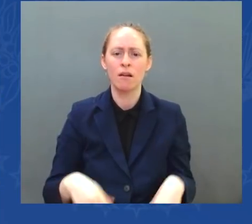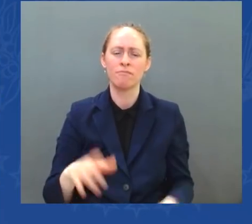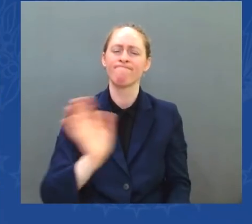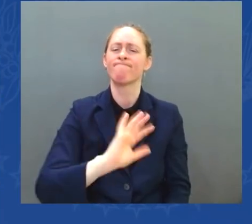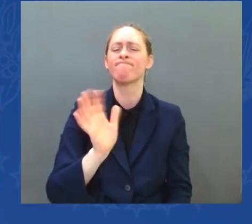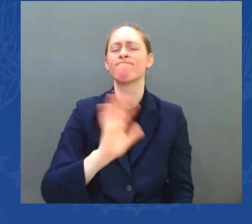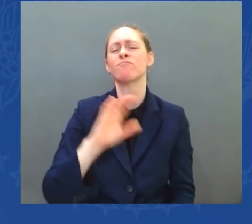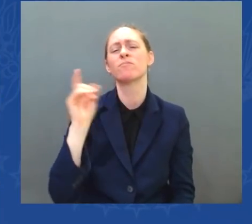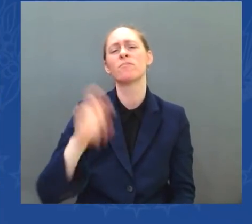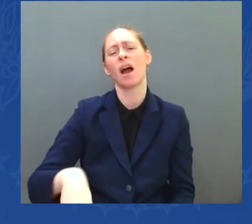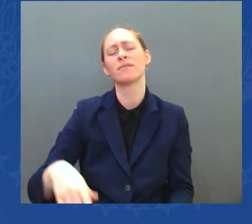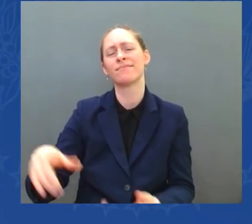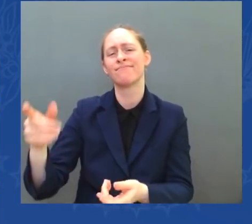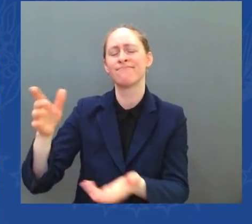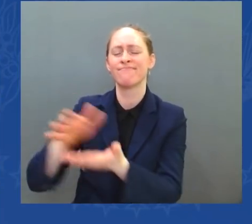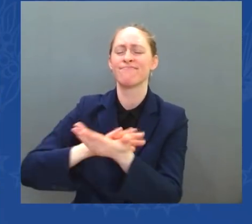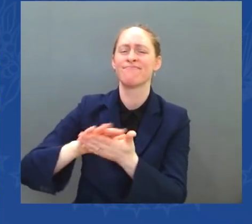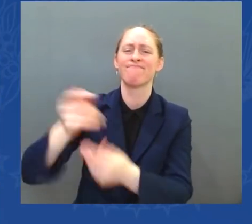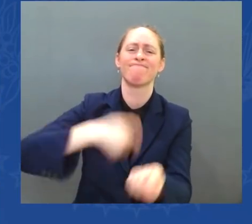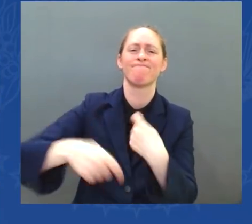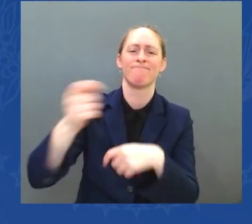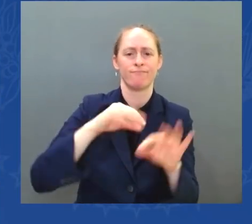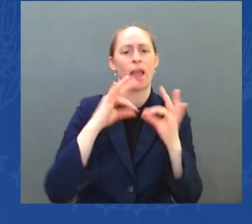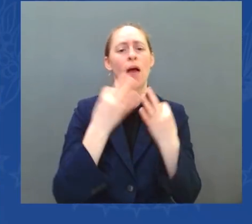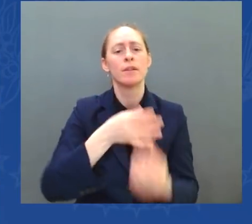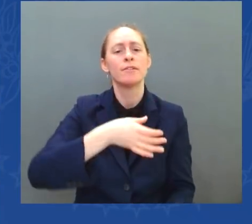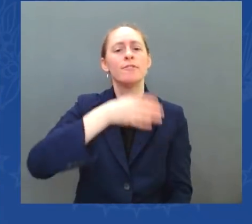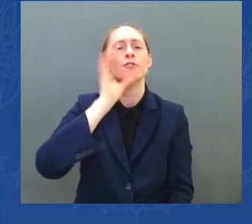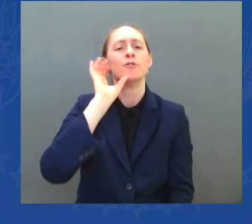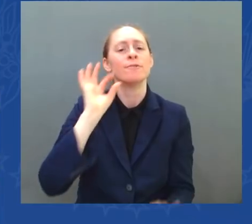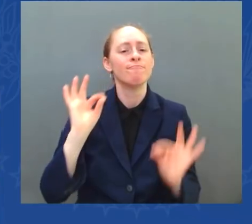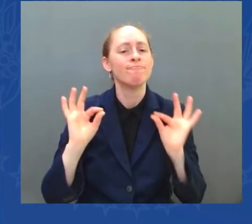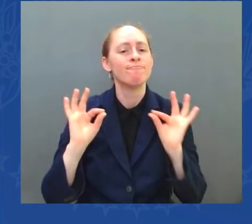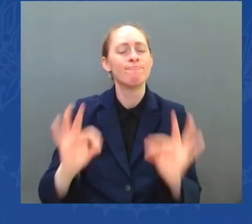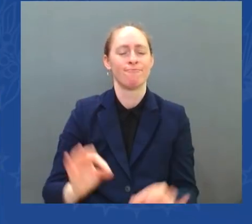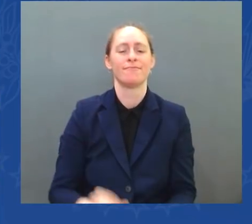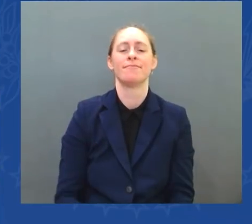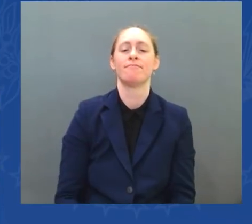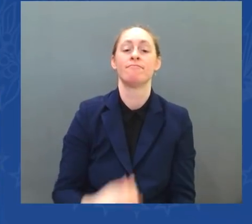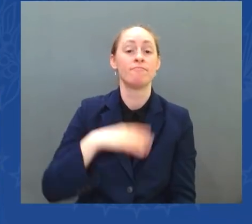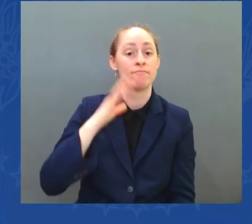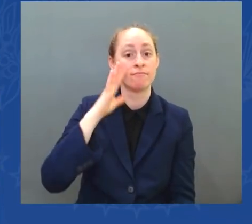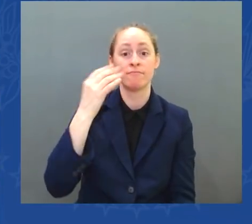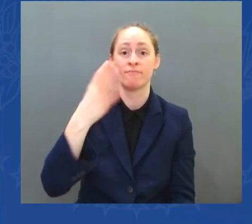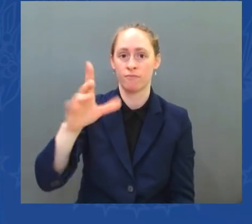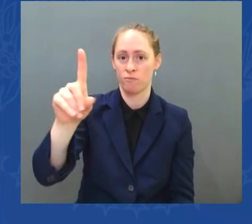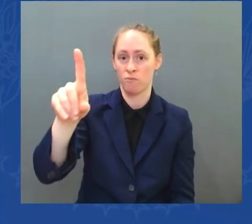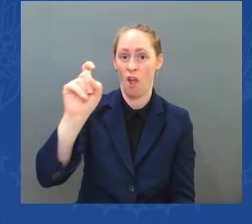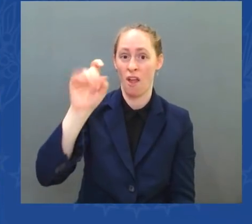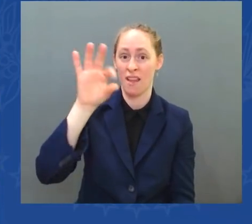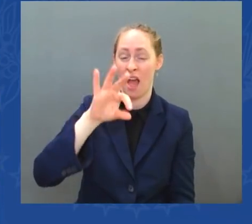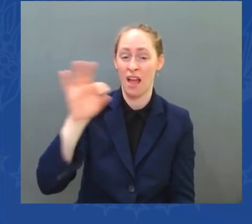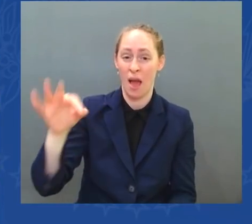$199 million for clean water because of that man right there, the governor. Folks --